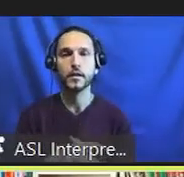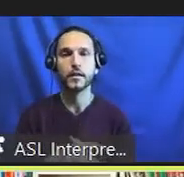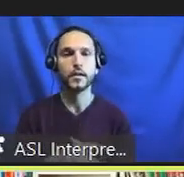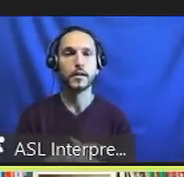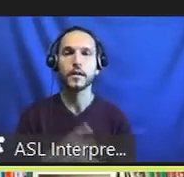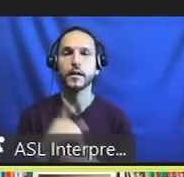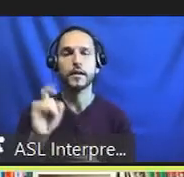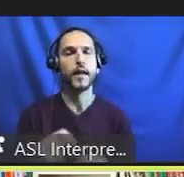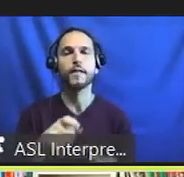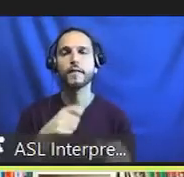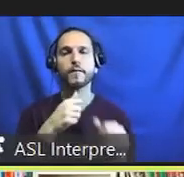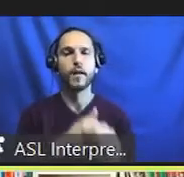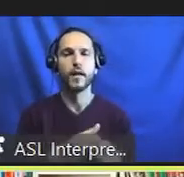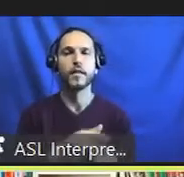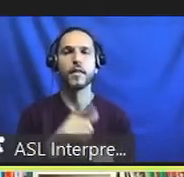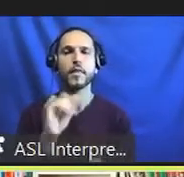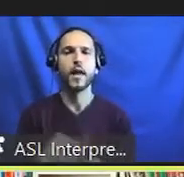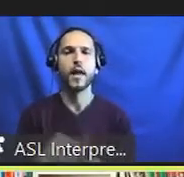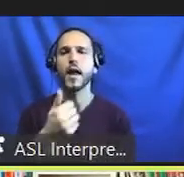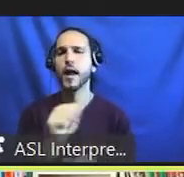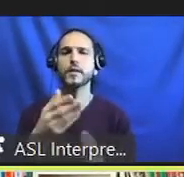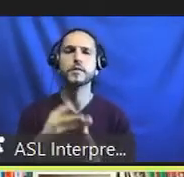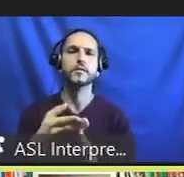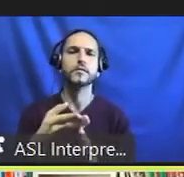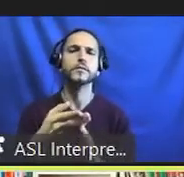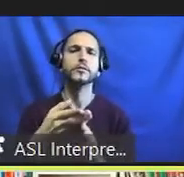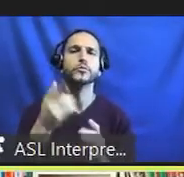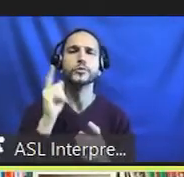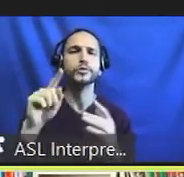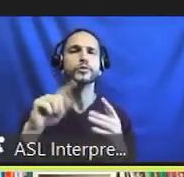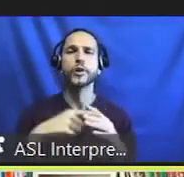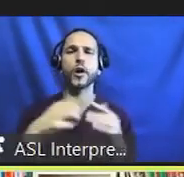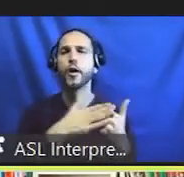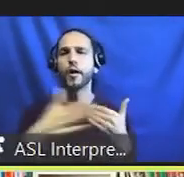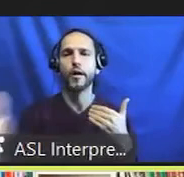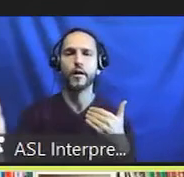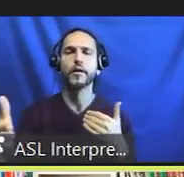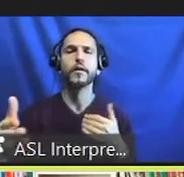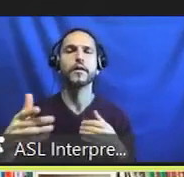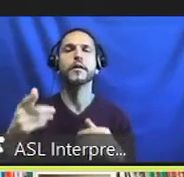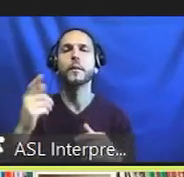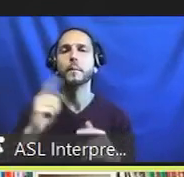be treated as a specific precedent for other cases, they are high-profile cases.